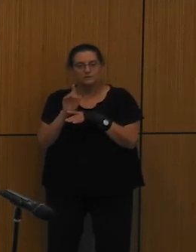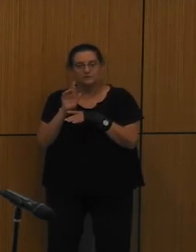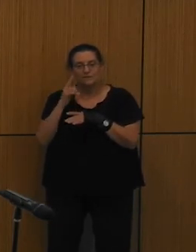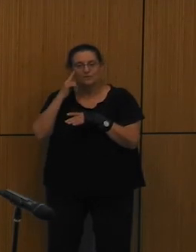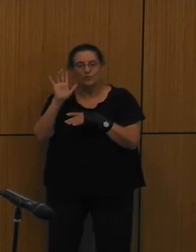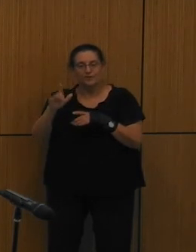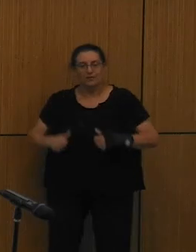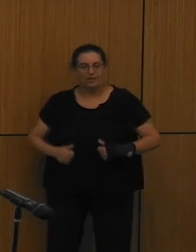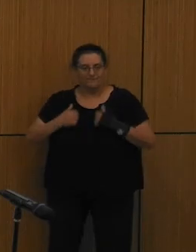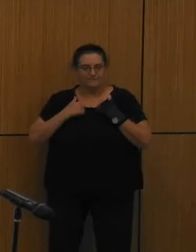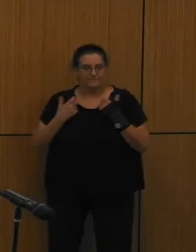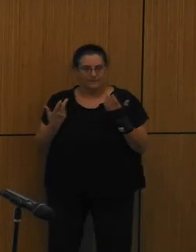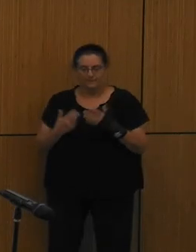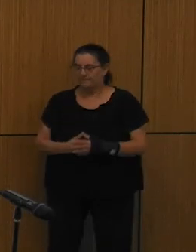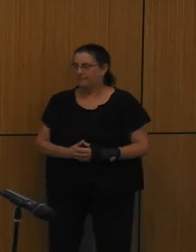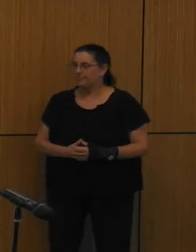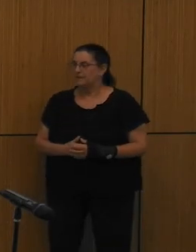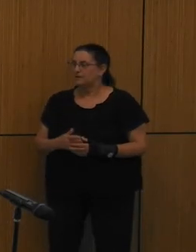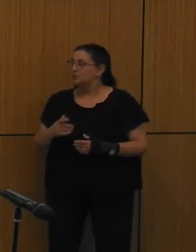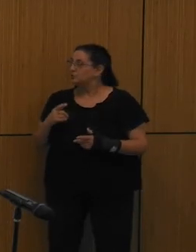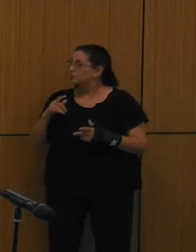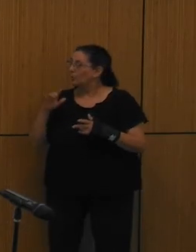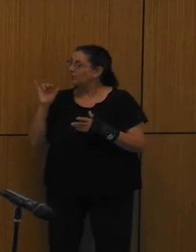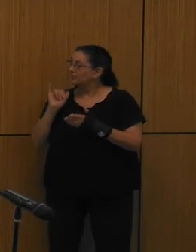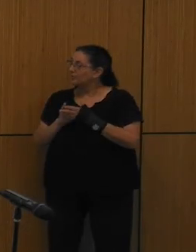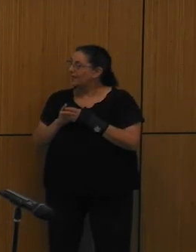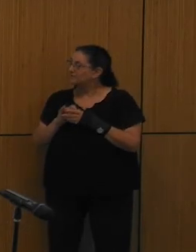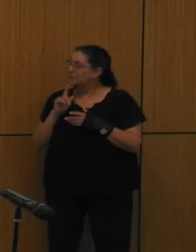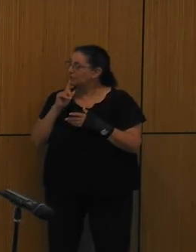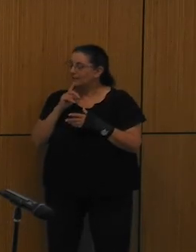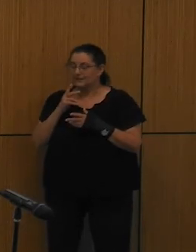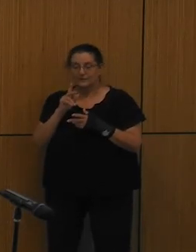So those are three sort of neuro pedagogical tools that we use